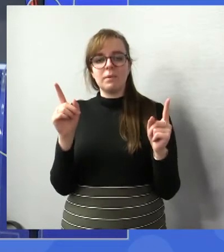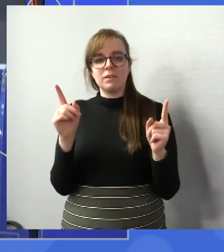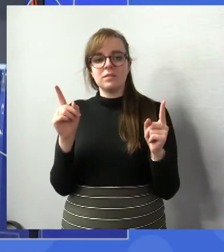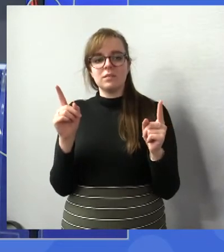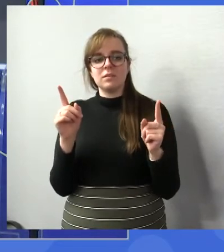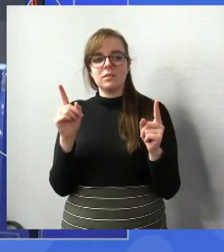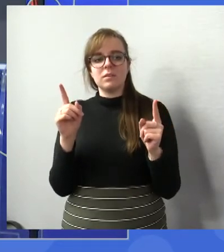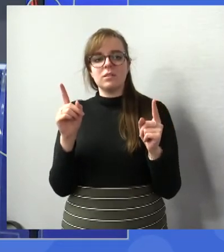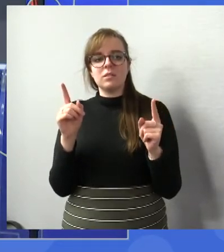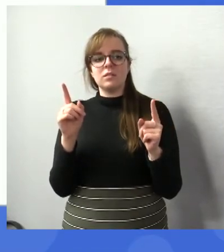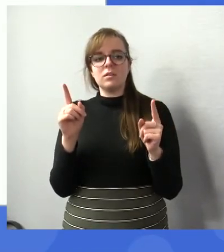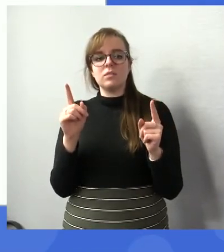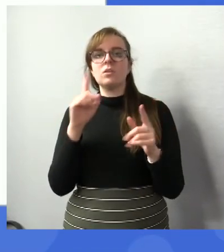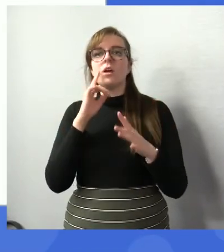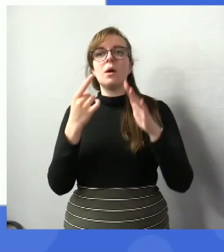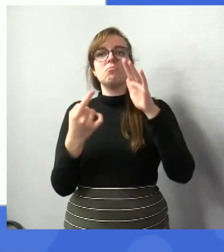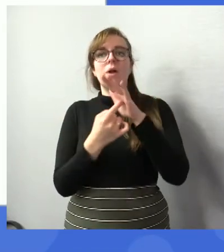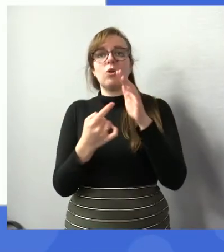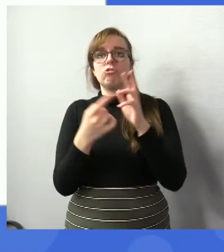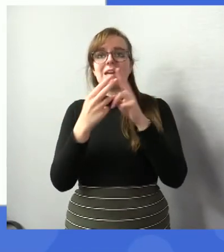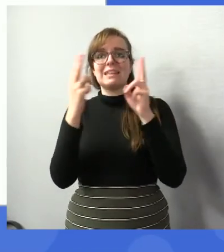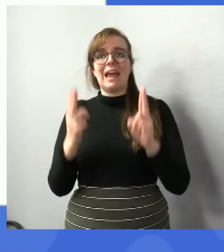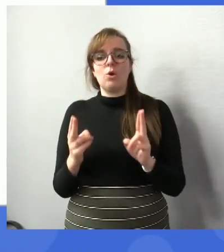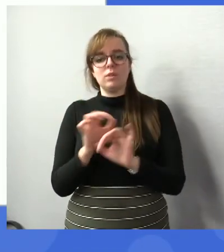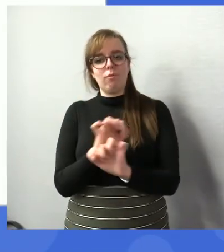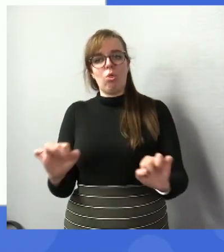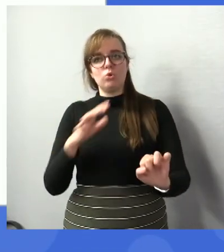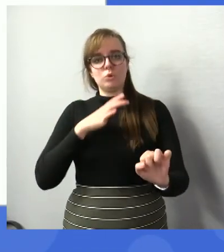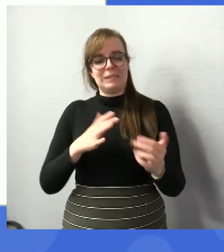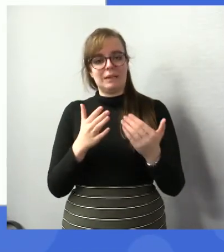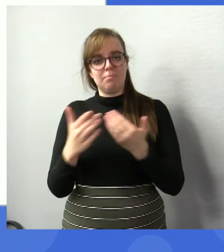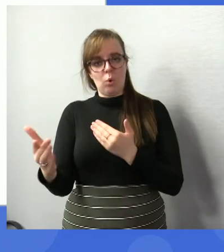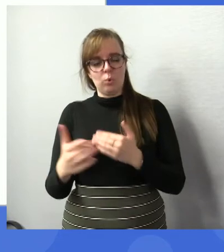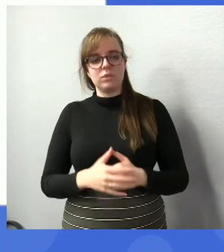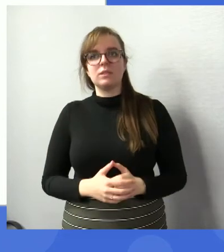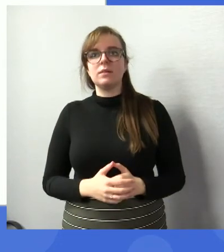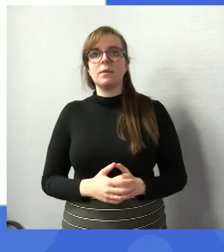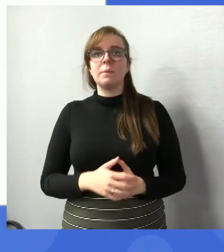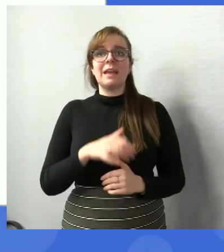read prioritizing housing for those who need it most it is yes no or more